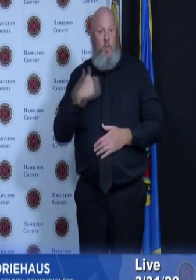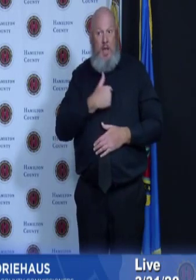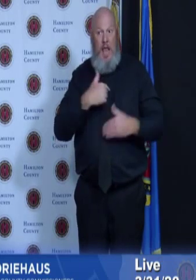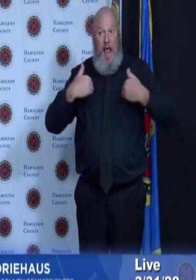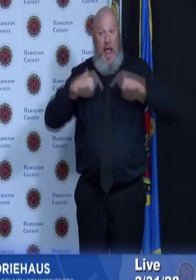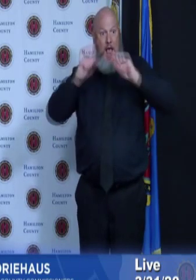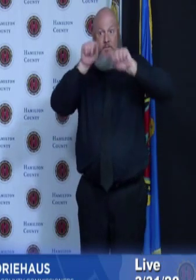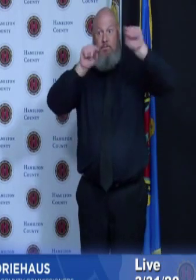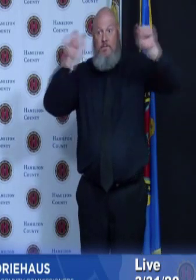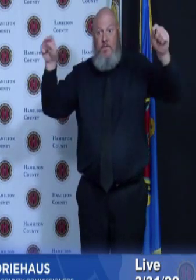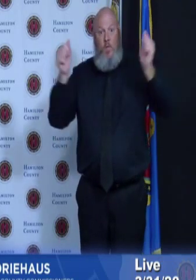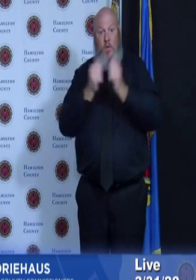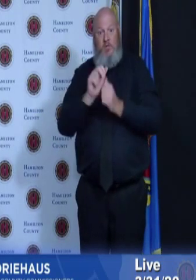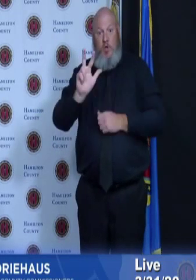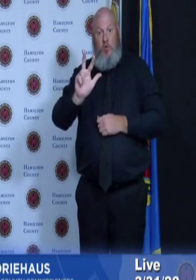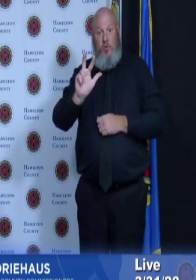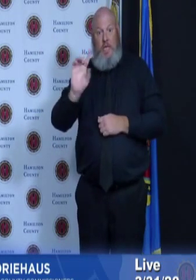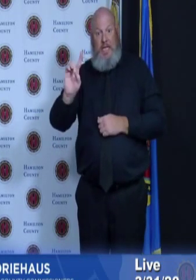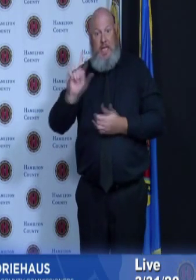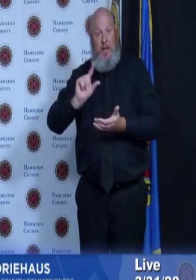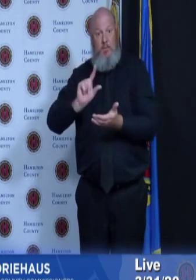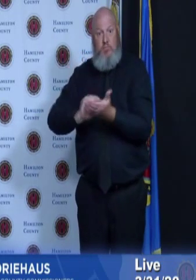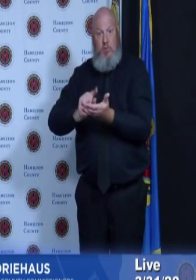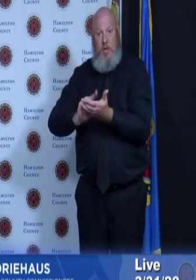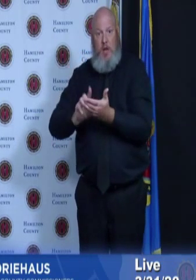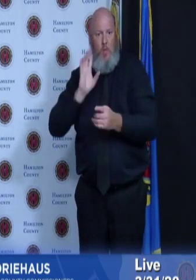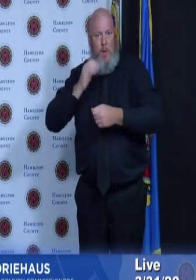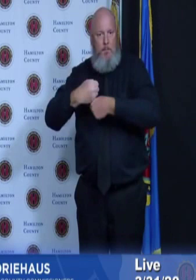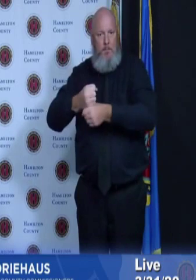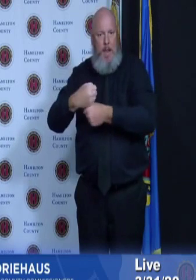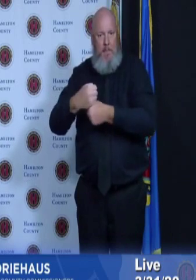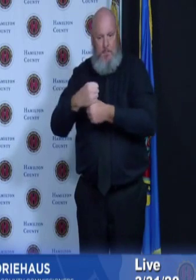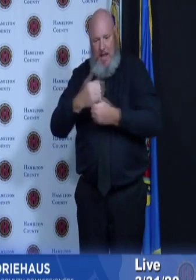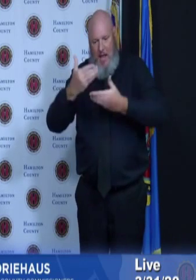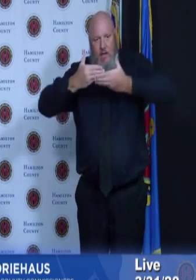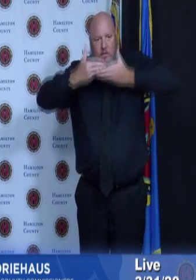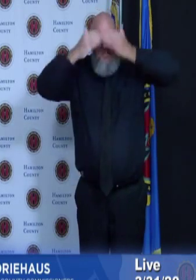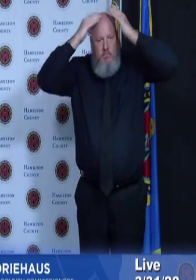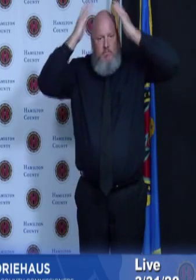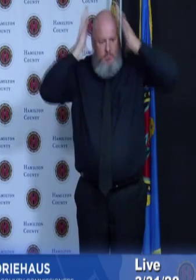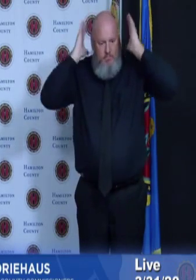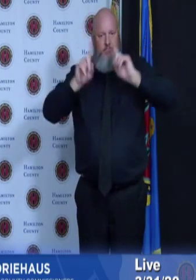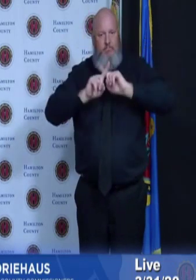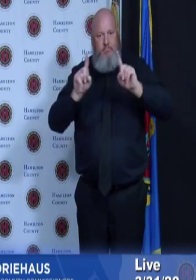flattened and delayed the peak of this curve all of those things have been able